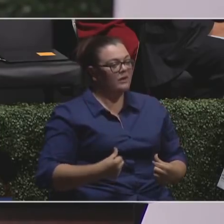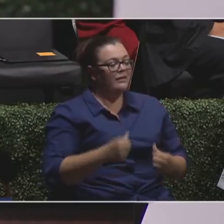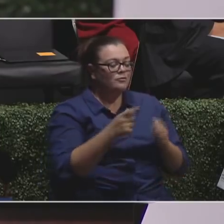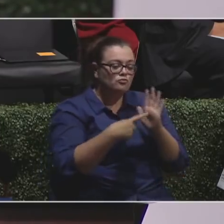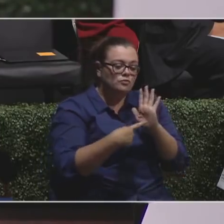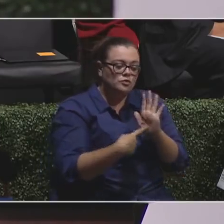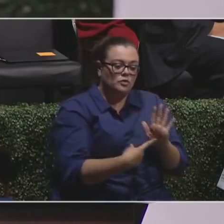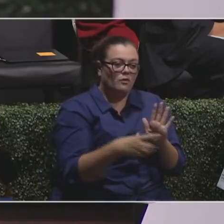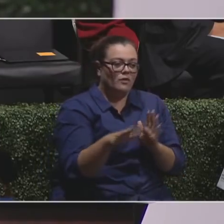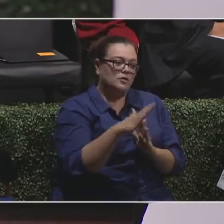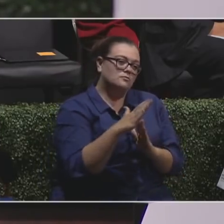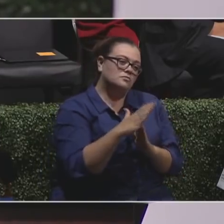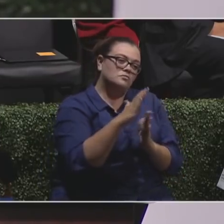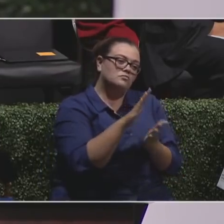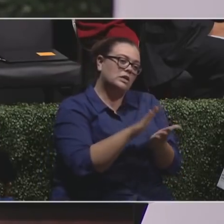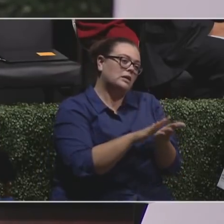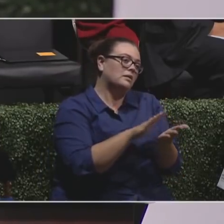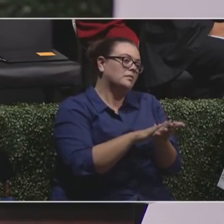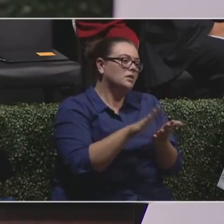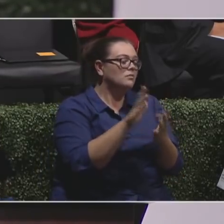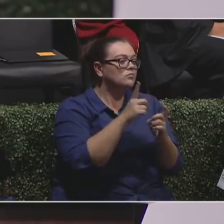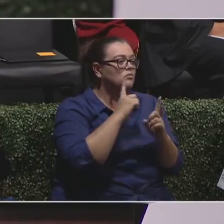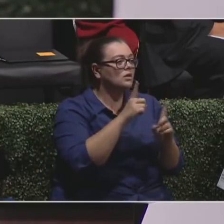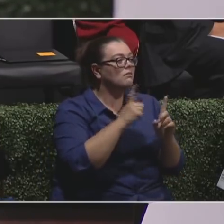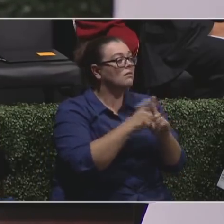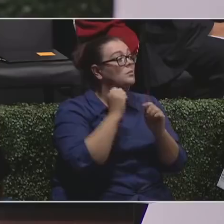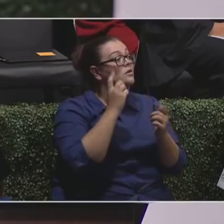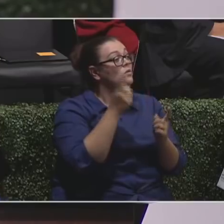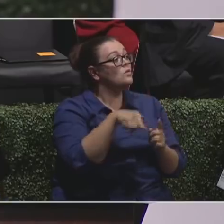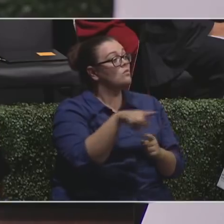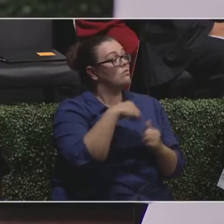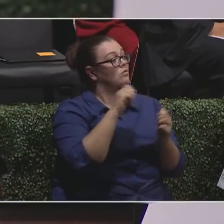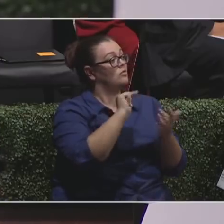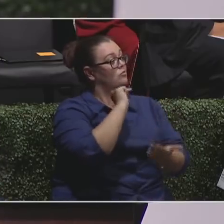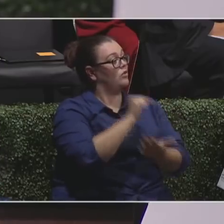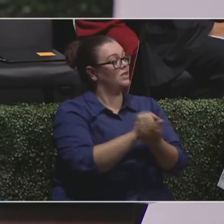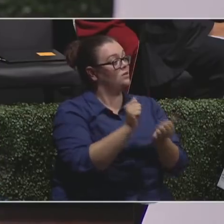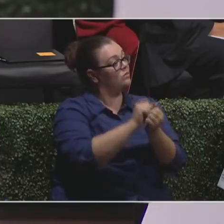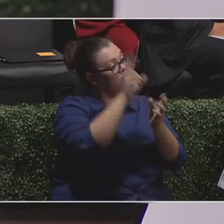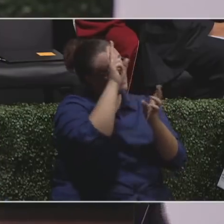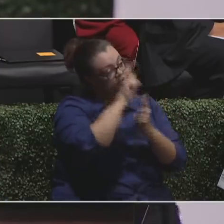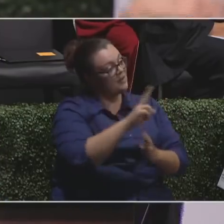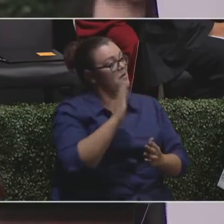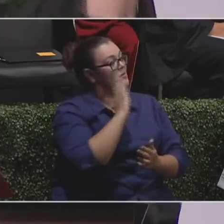THESE STUDENTS WEAR GOLD BRAIDS DRAPED ON THEIR BLACK GOWNS TO MARK THEIR OUTSTANDING ACADEMIC ACCOMPLISHMENTS.